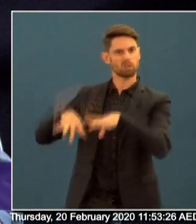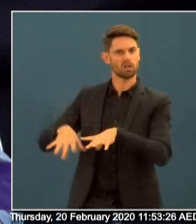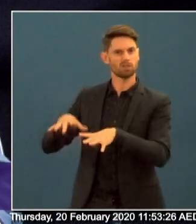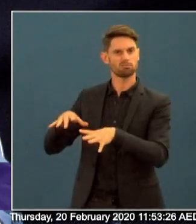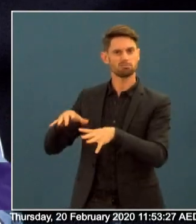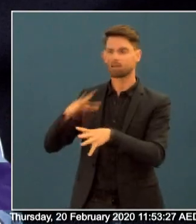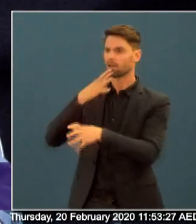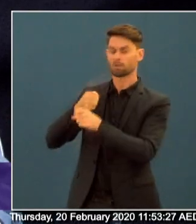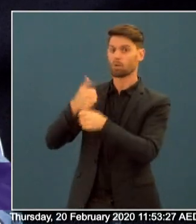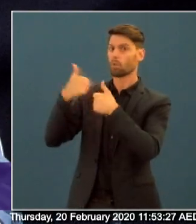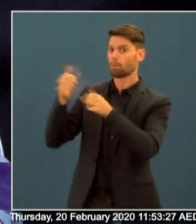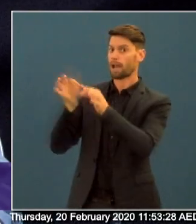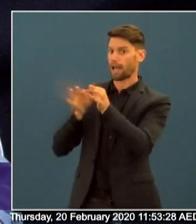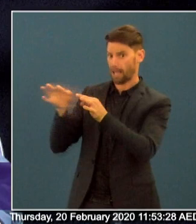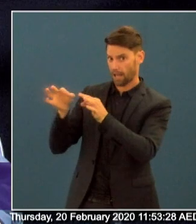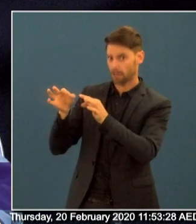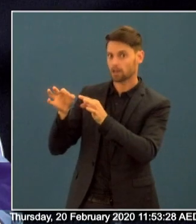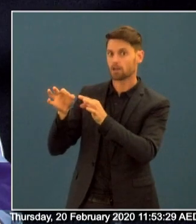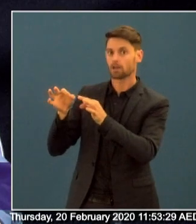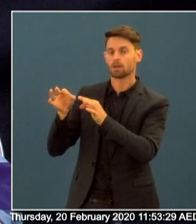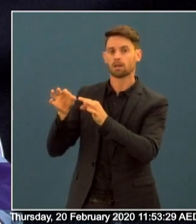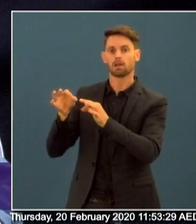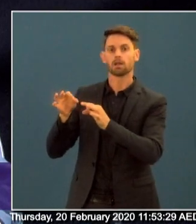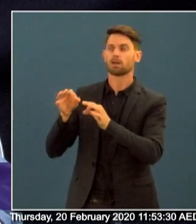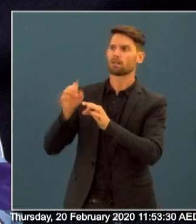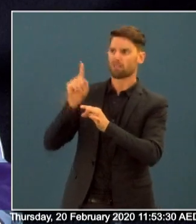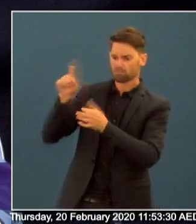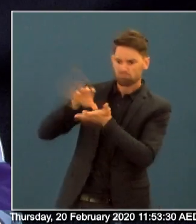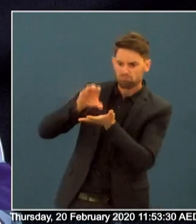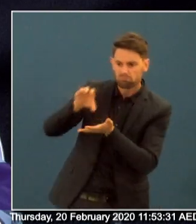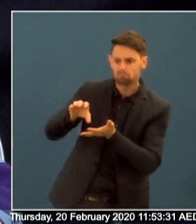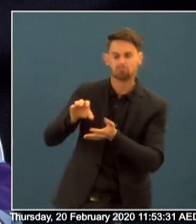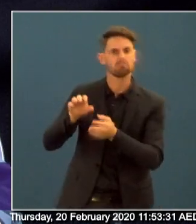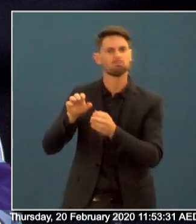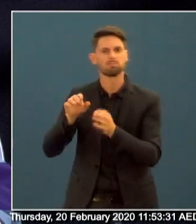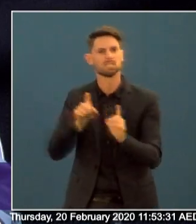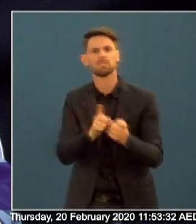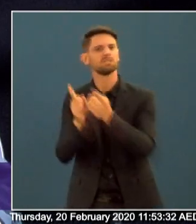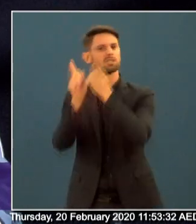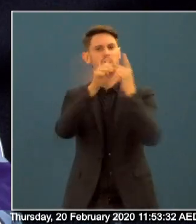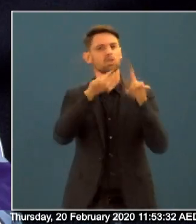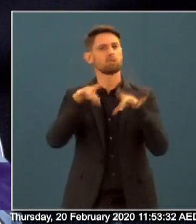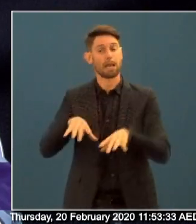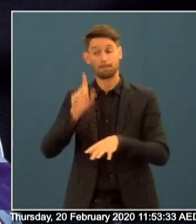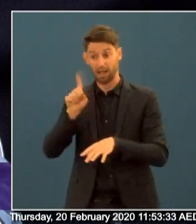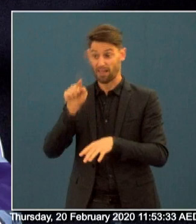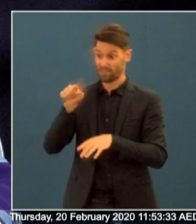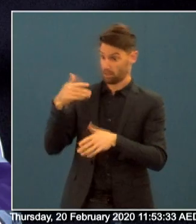translated into action by Commonwealth and State Governments, the needs of this group are not mentioned.